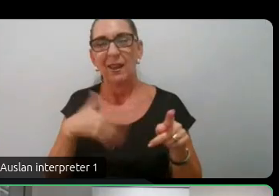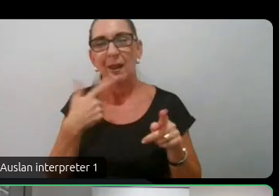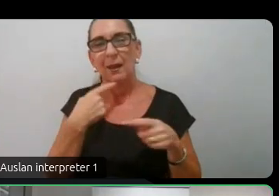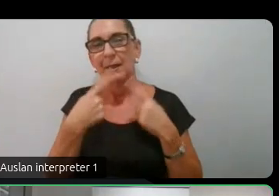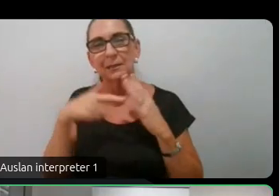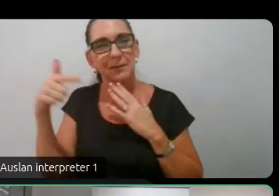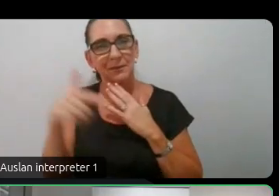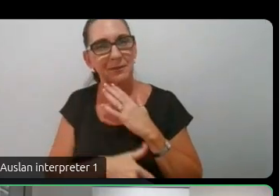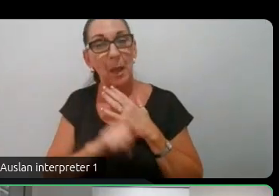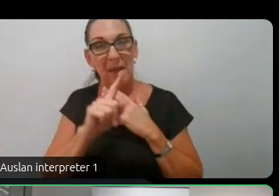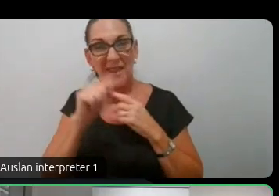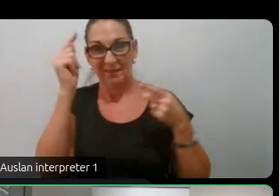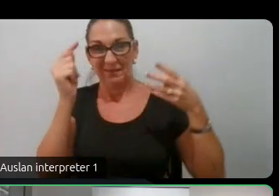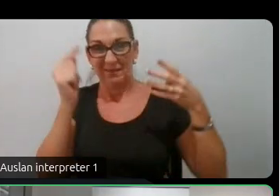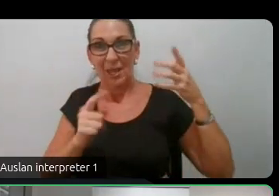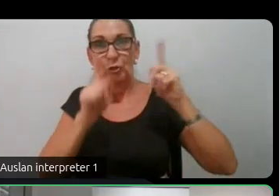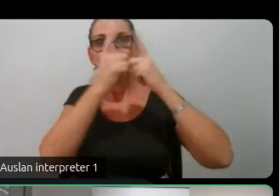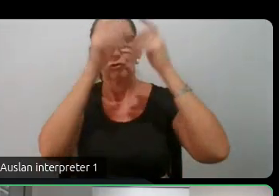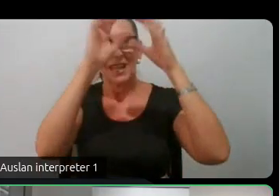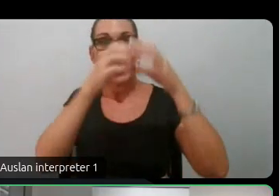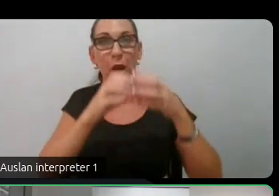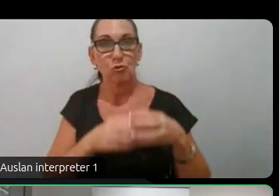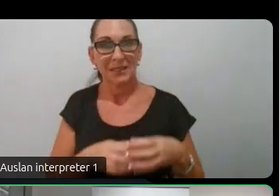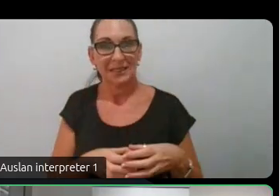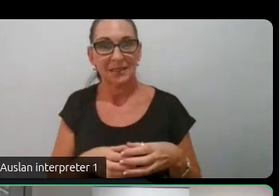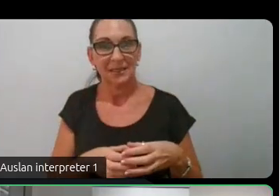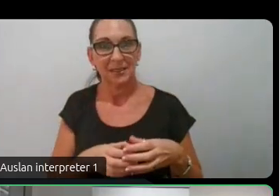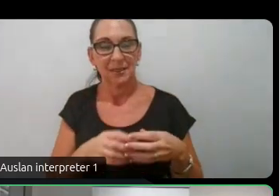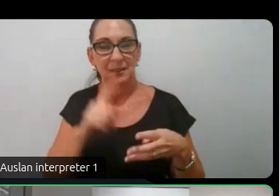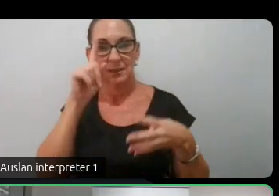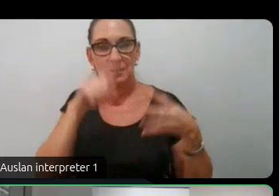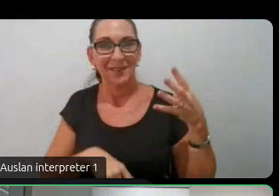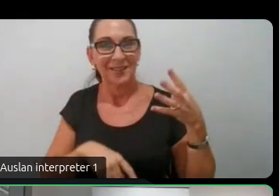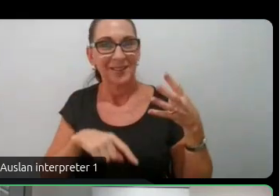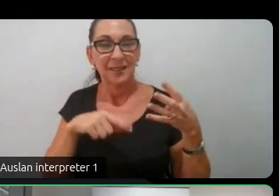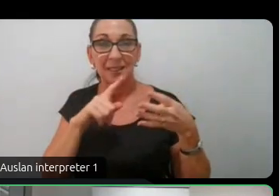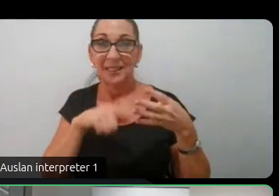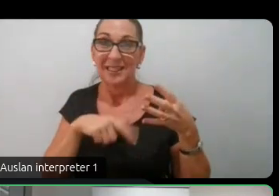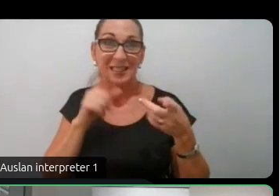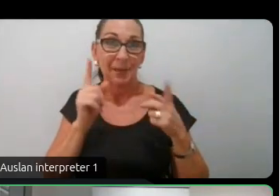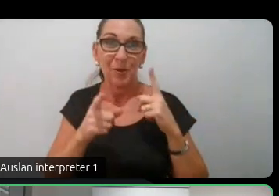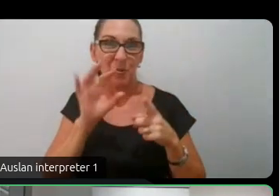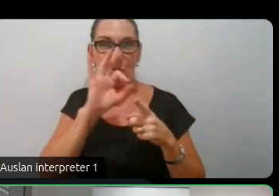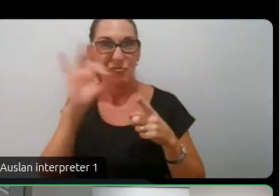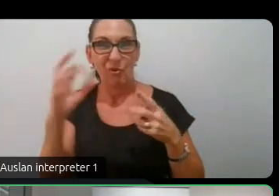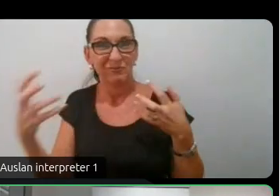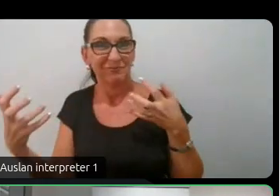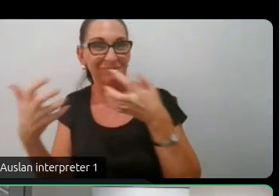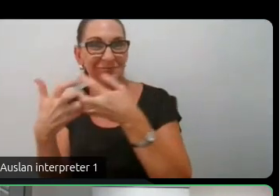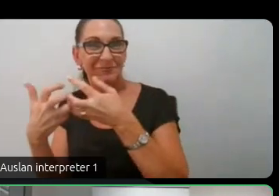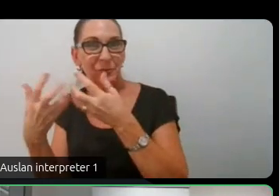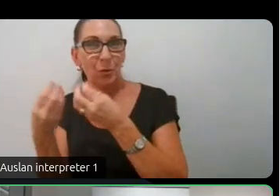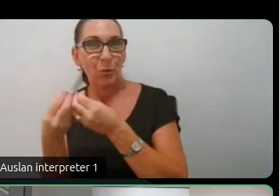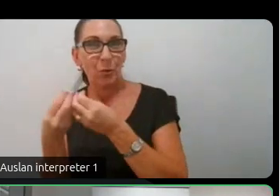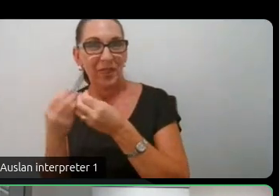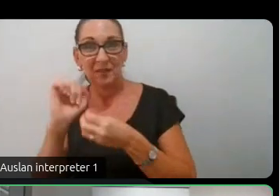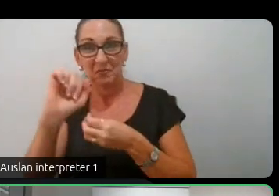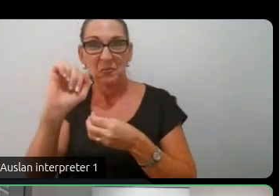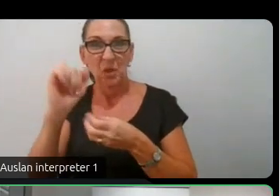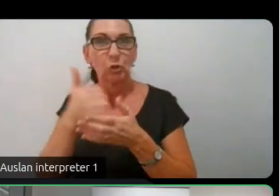the NDIS. Um, so this doesn't always align with uh what you'd usually see in other assessment kind of